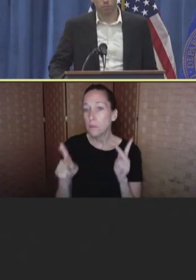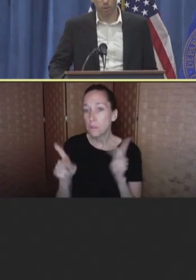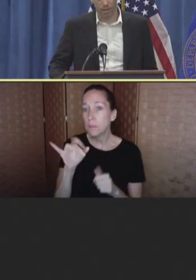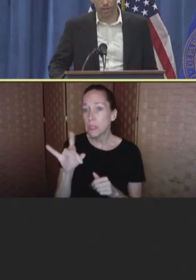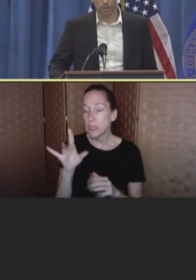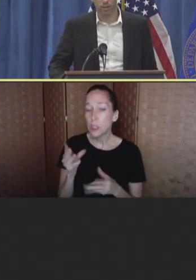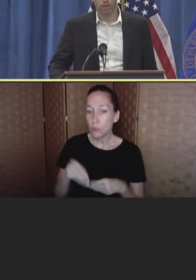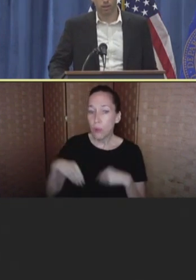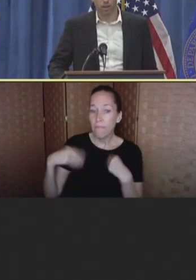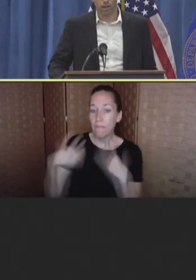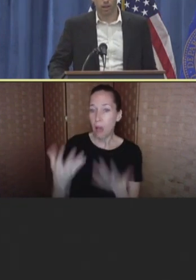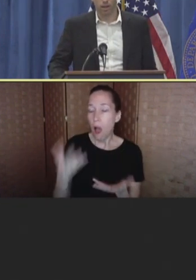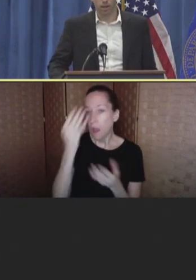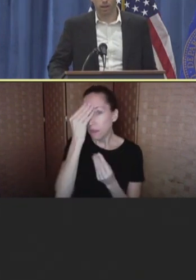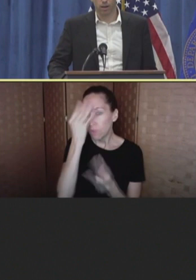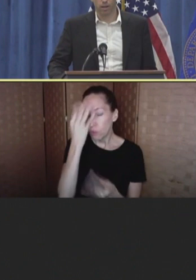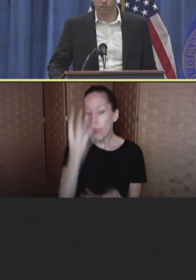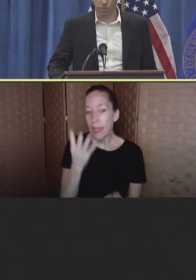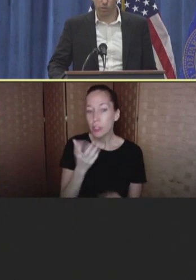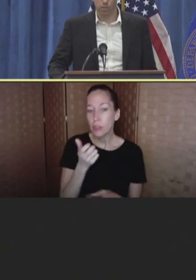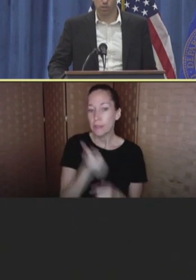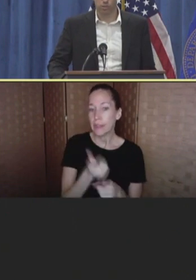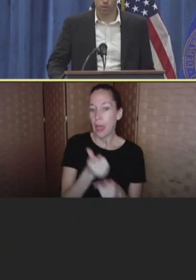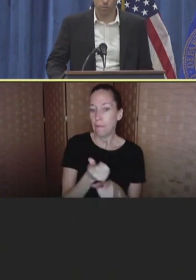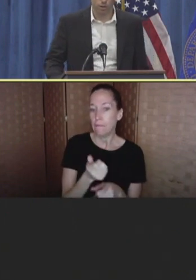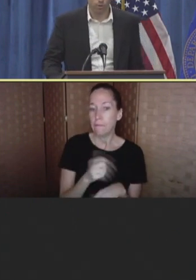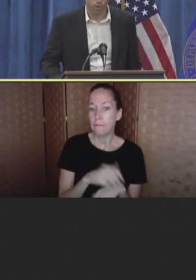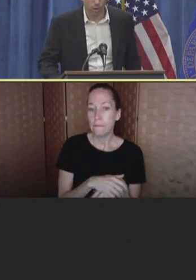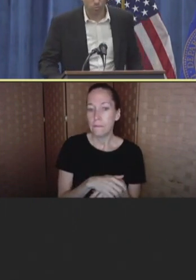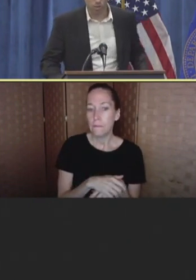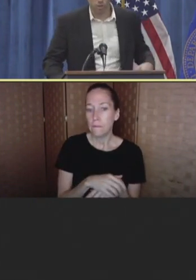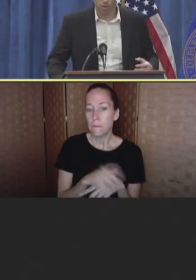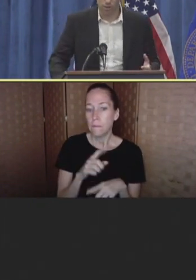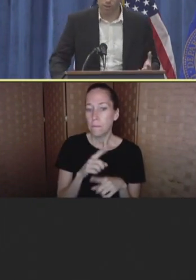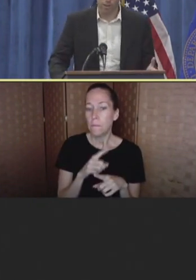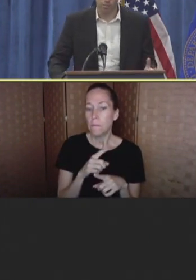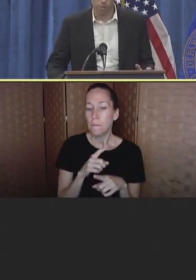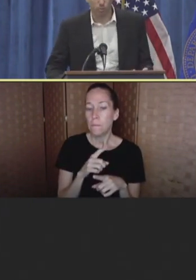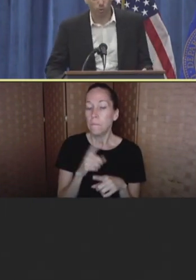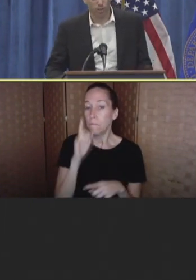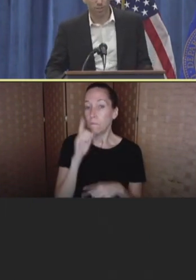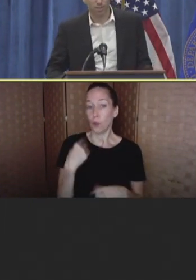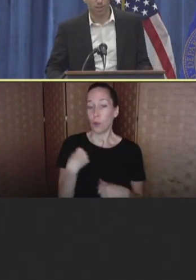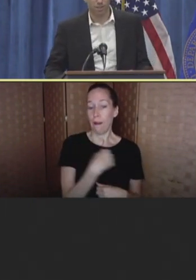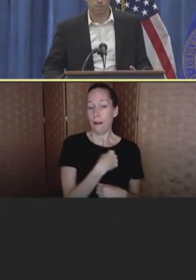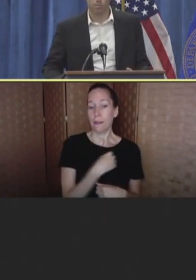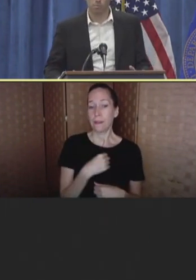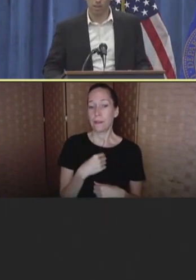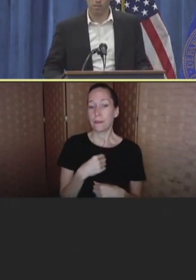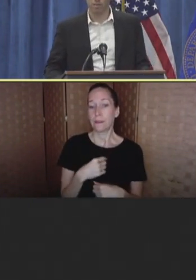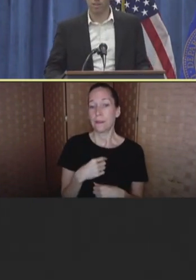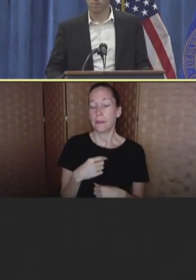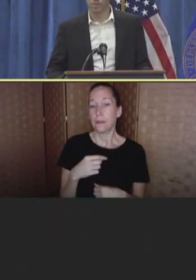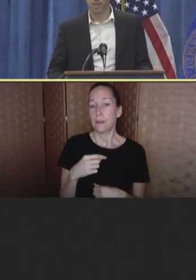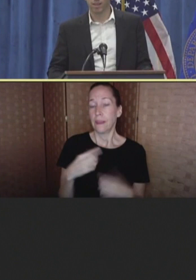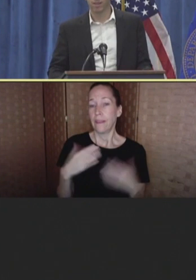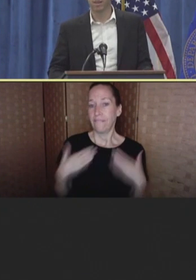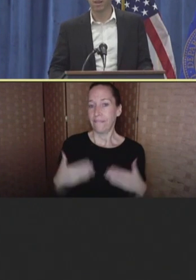And as a physiologist, when we are measuring temps [unintelligible] my main field of study,